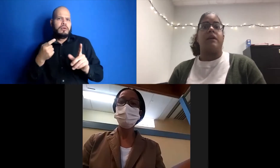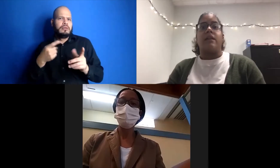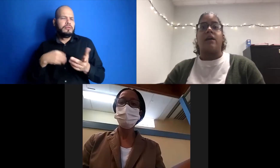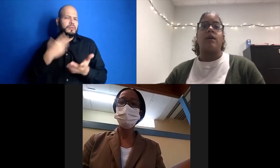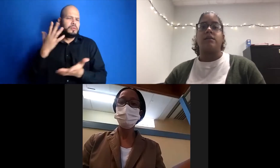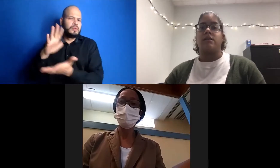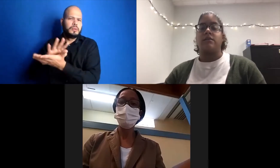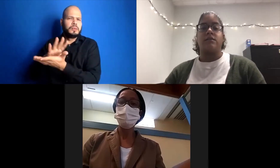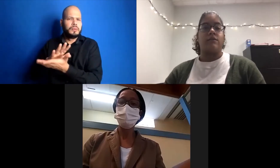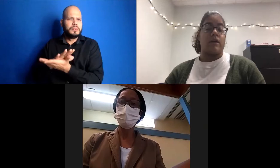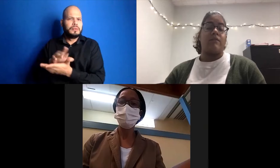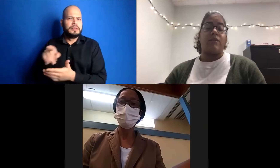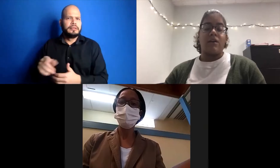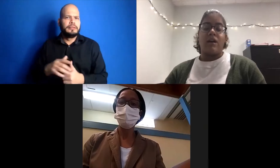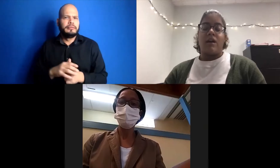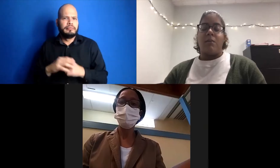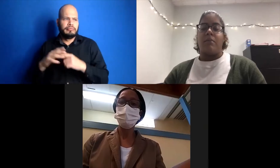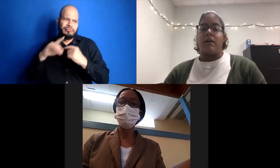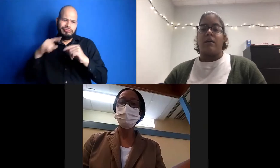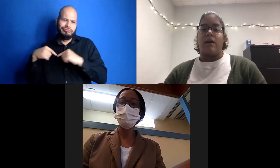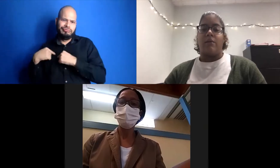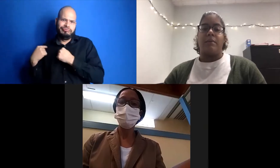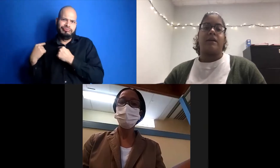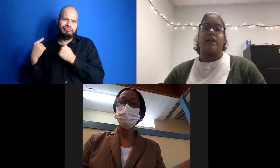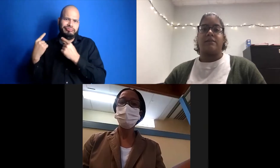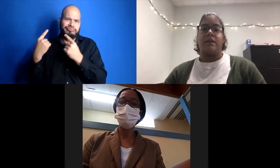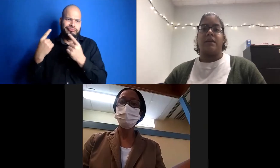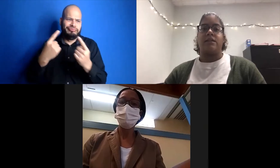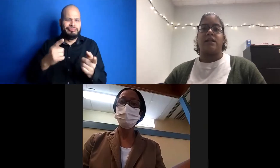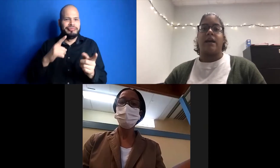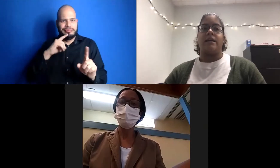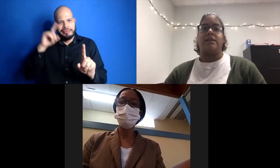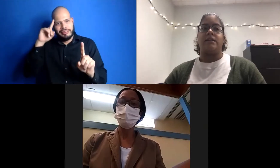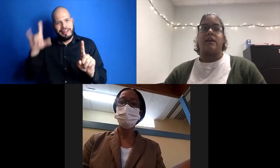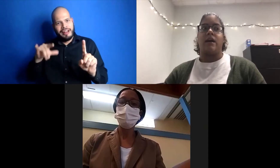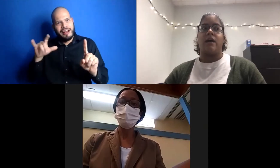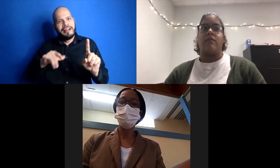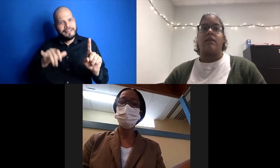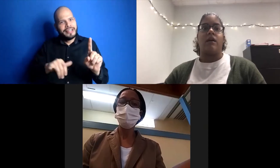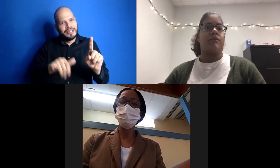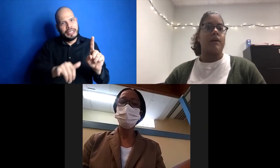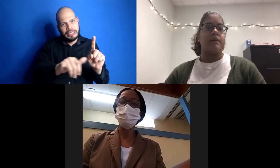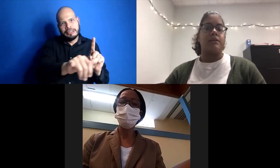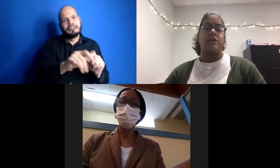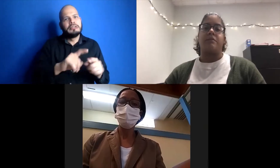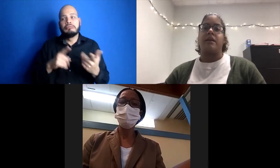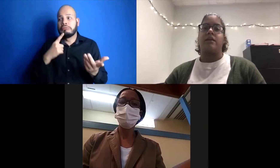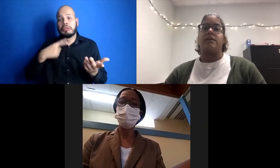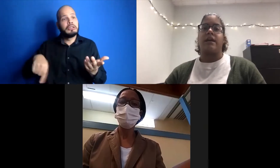that way since forever but um with my classmates I did not have a lot of friends just because I